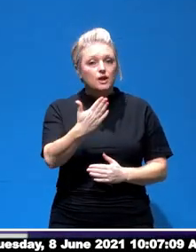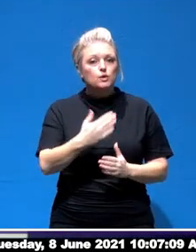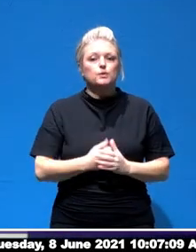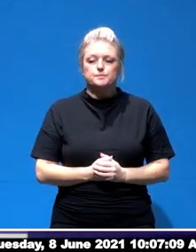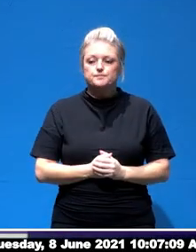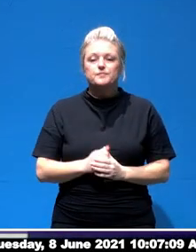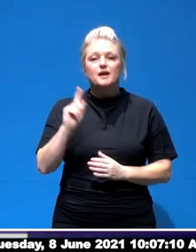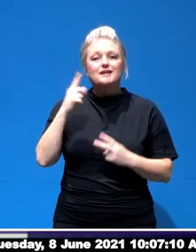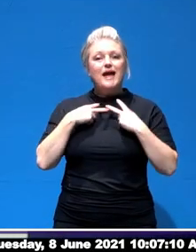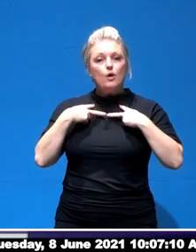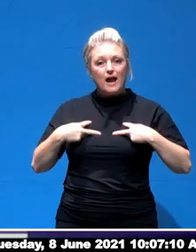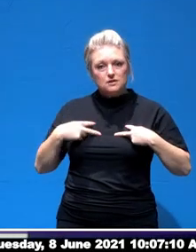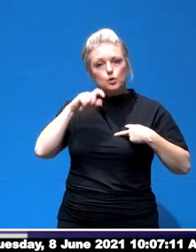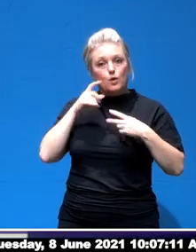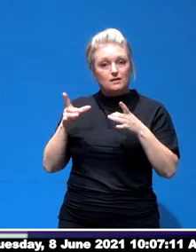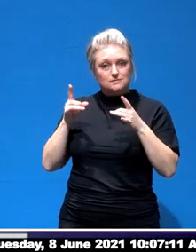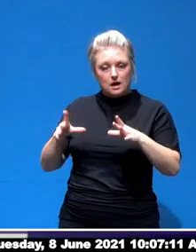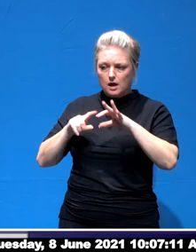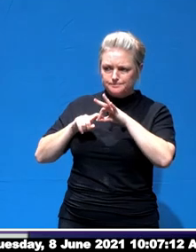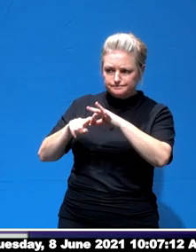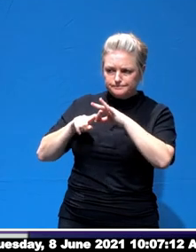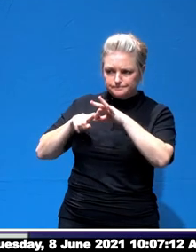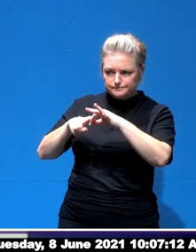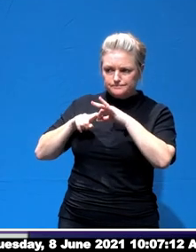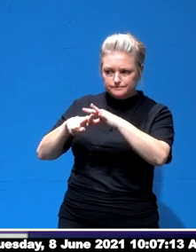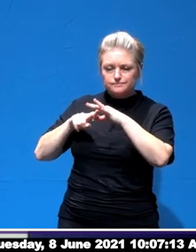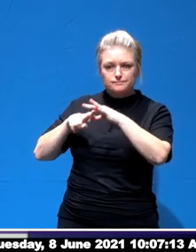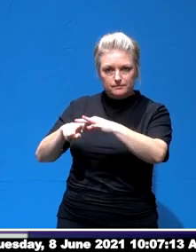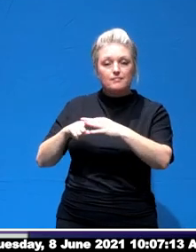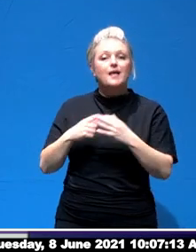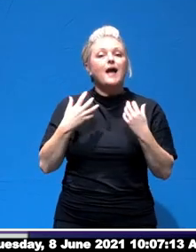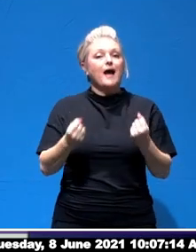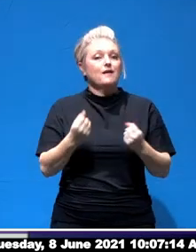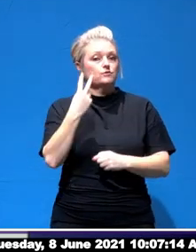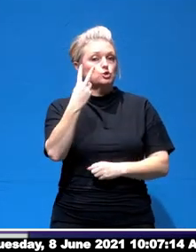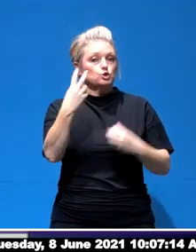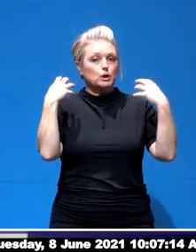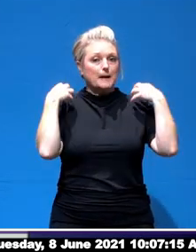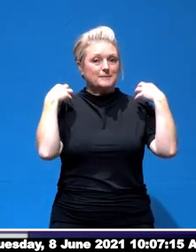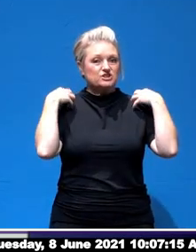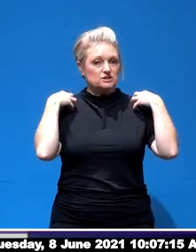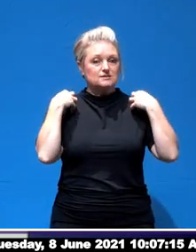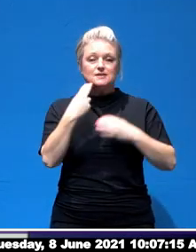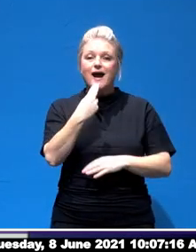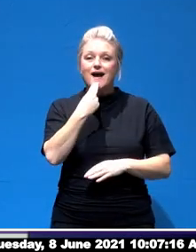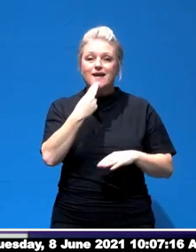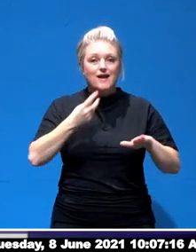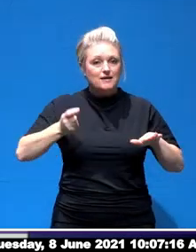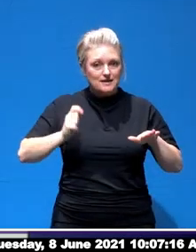Just to make sure you are aware, two Commissioners are in the same room as you are in Adelaide, that is Commissioner McEwin